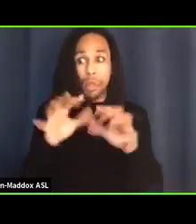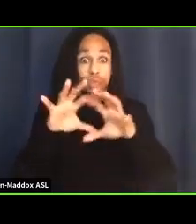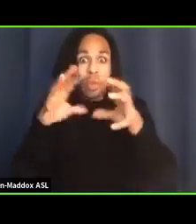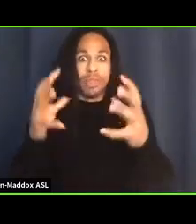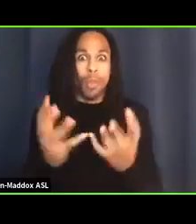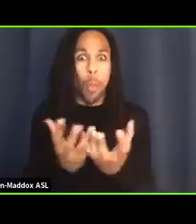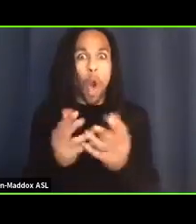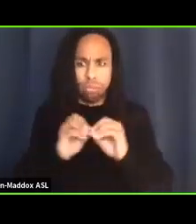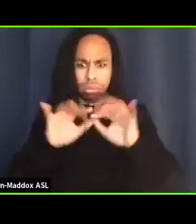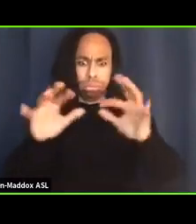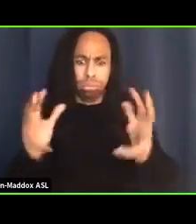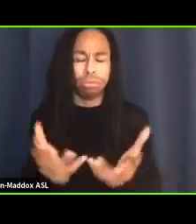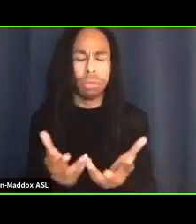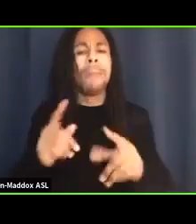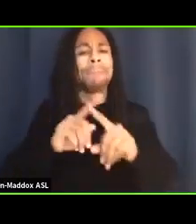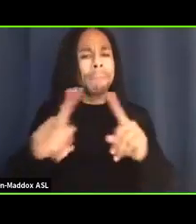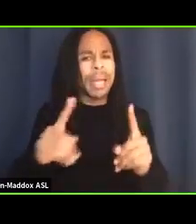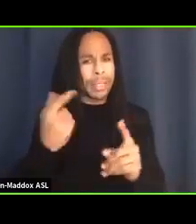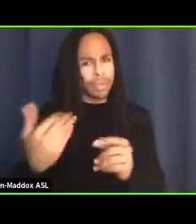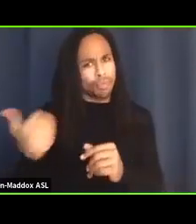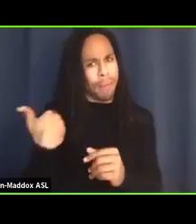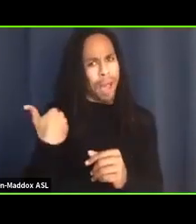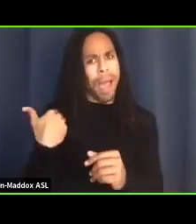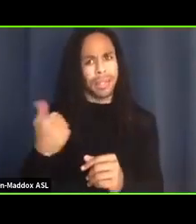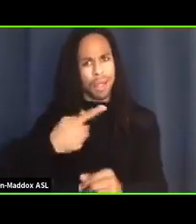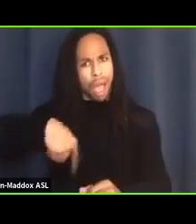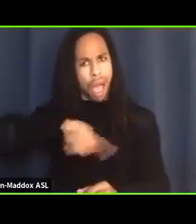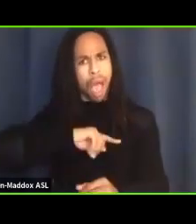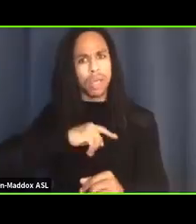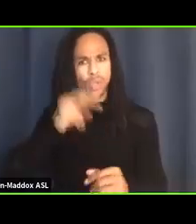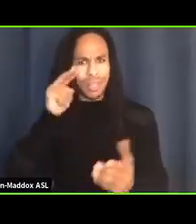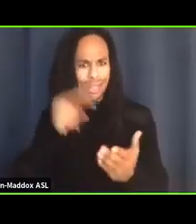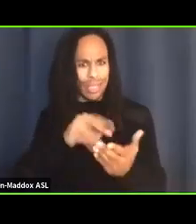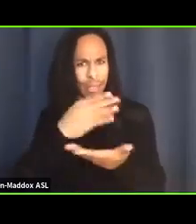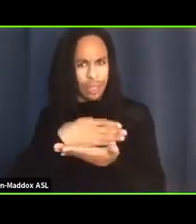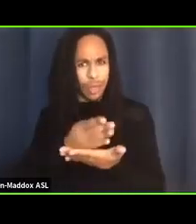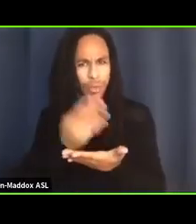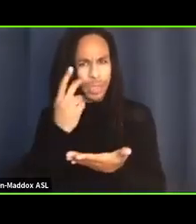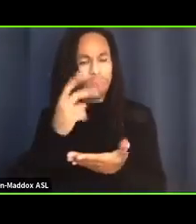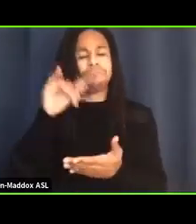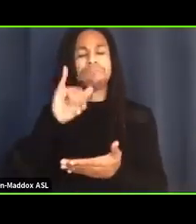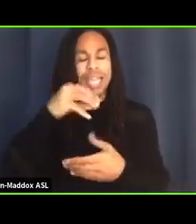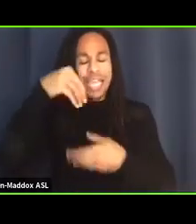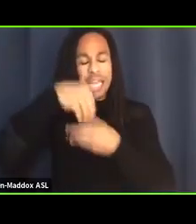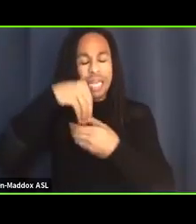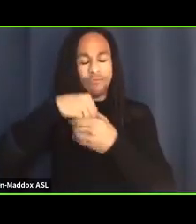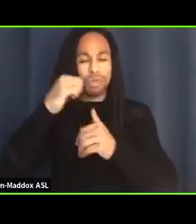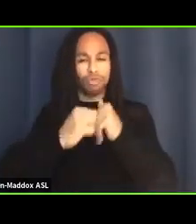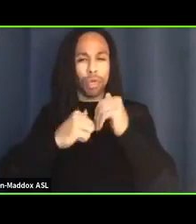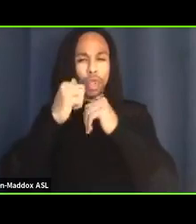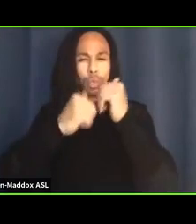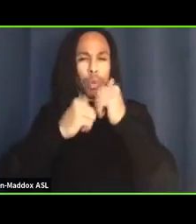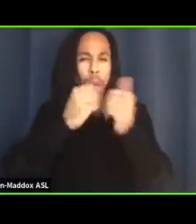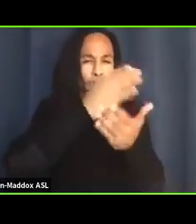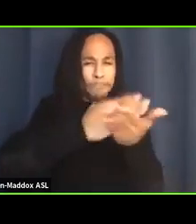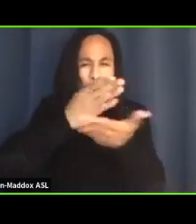are documents that articulate the things that are valued and things that are worth investment.